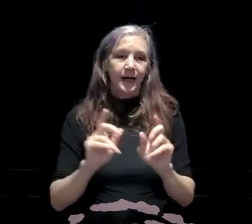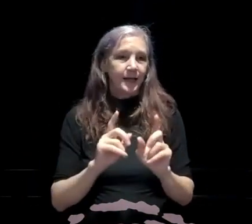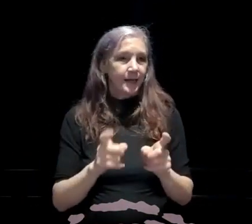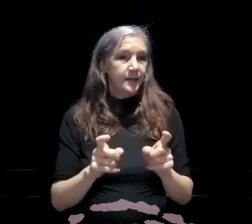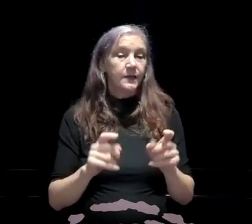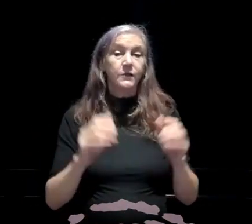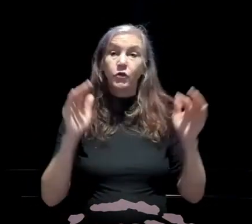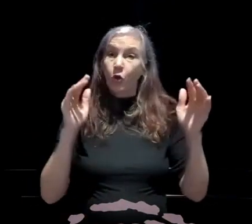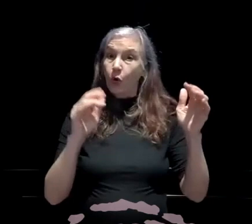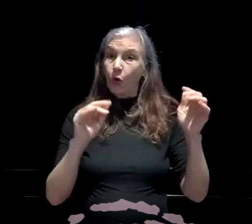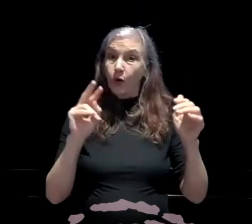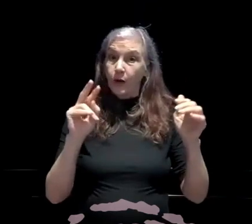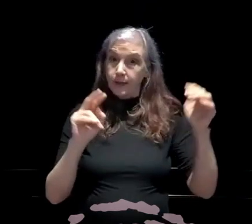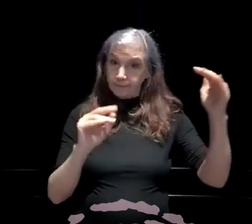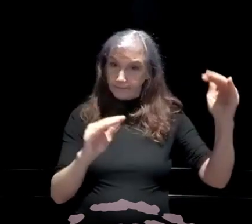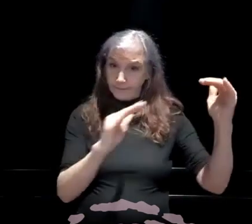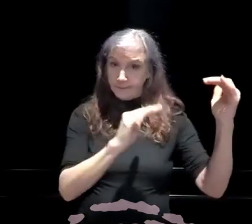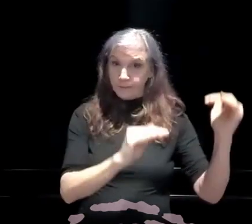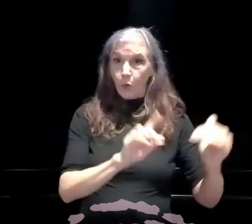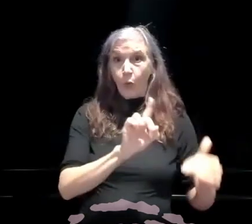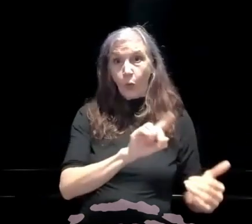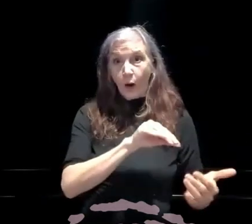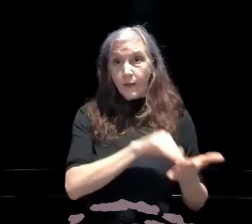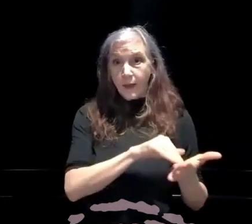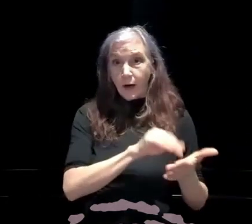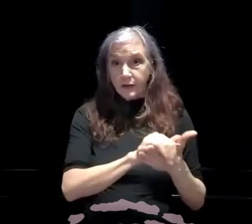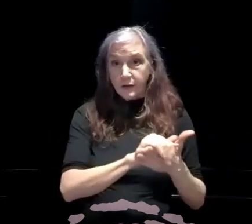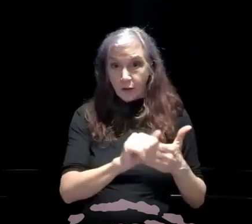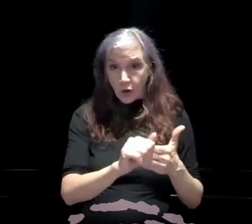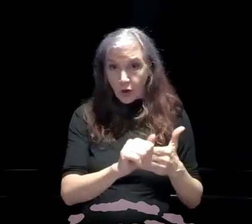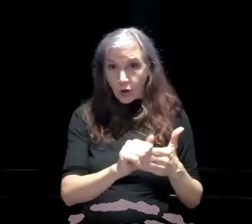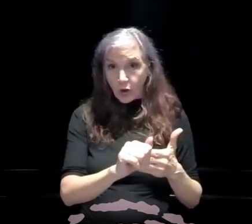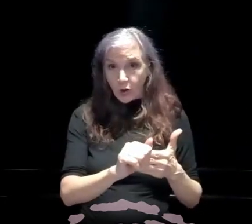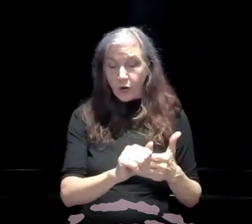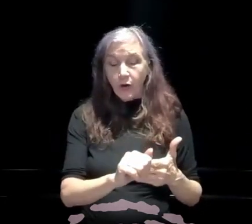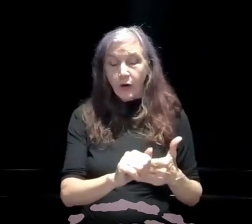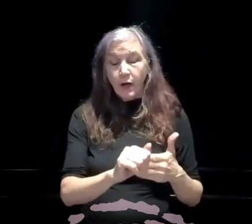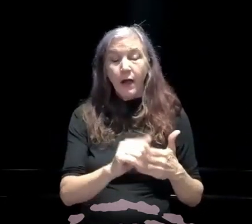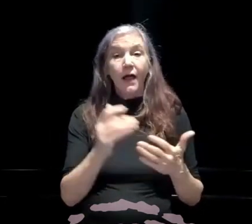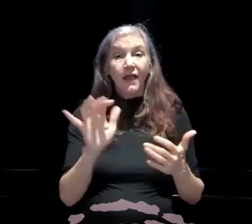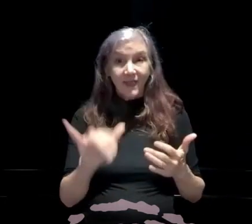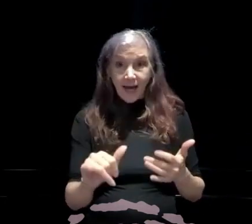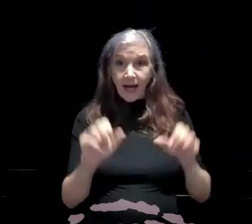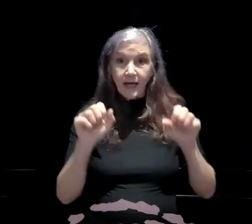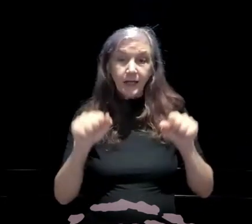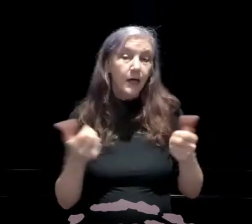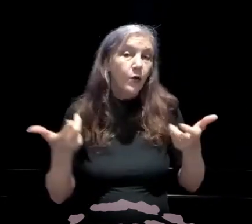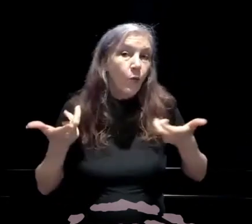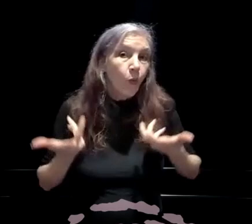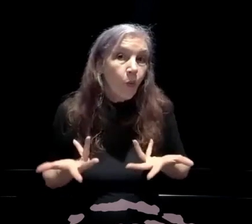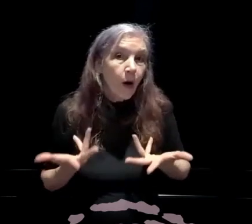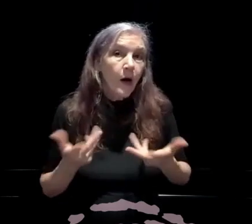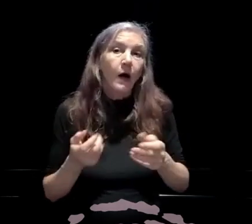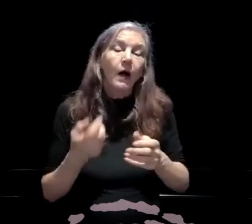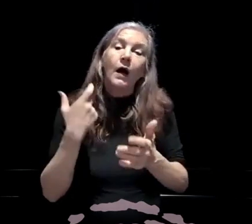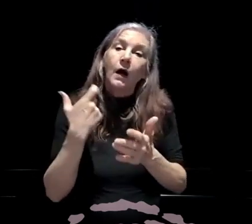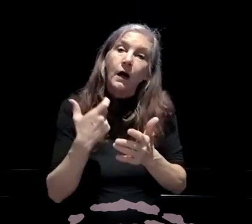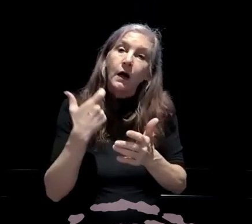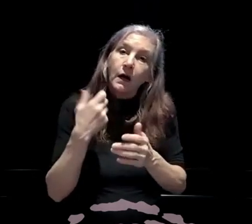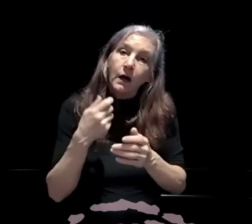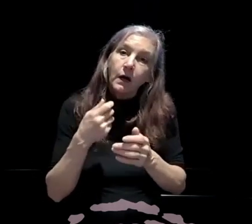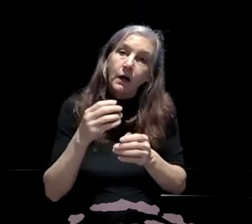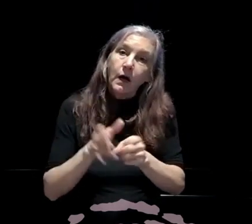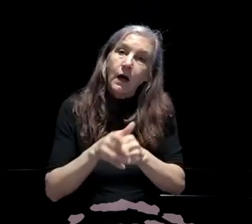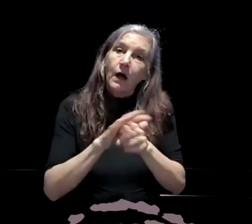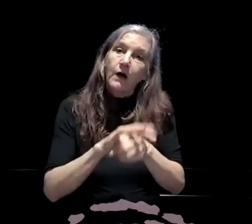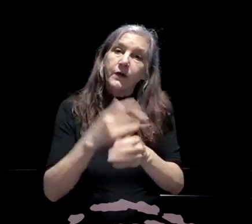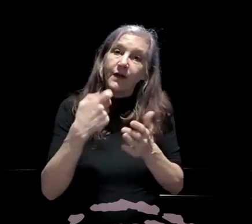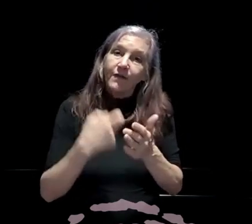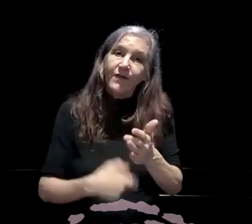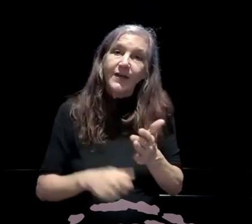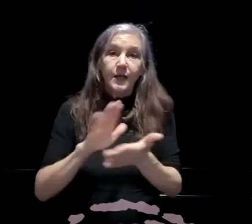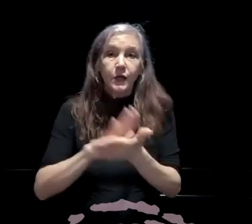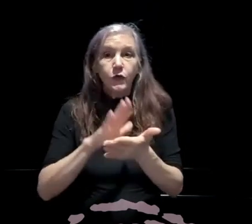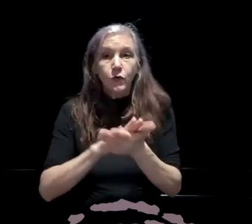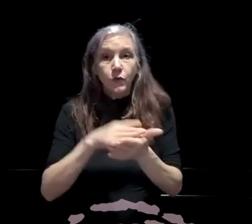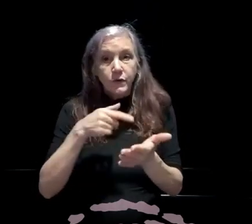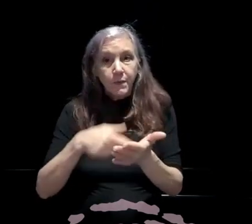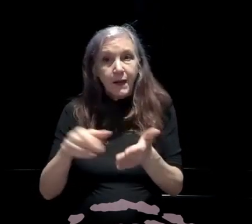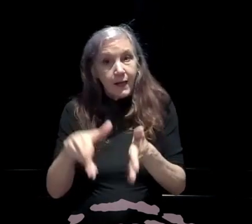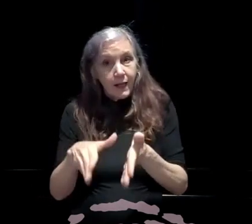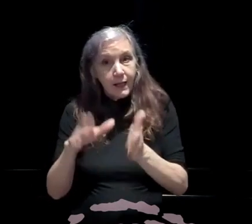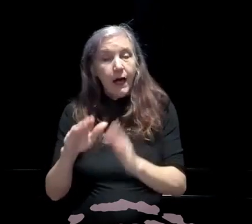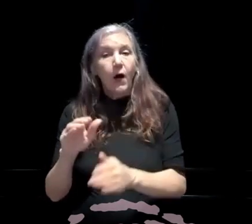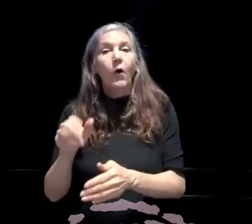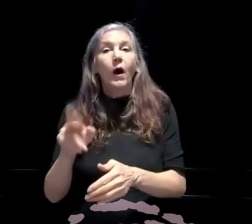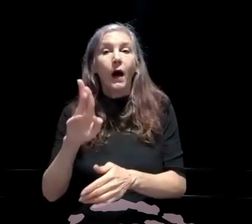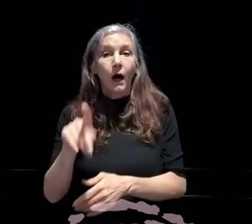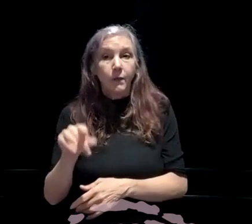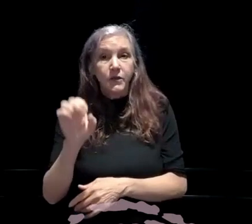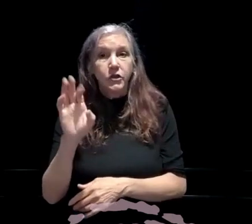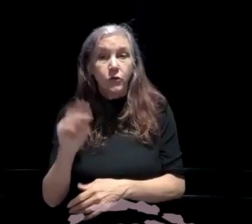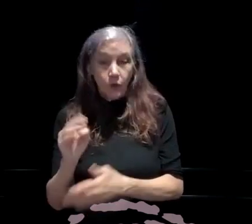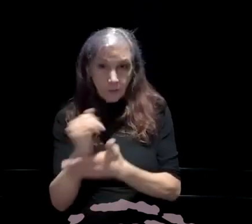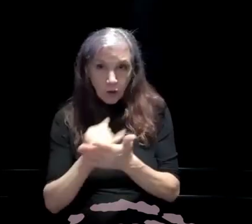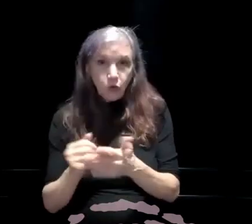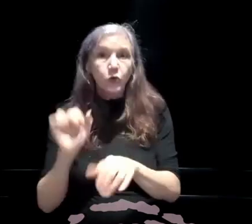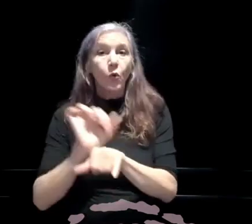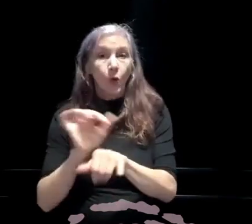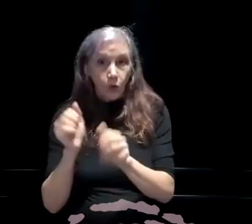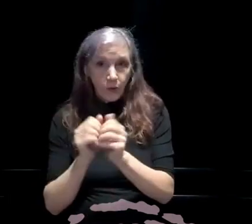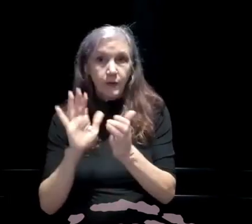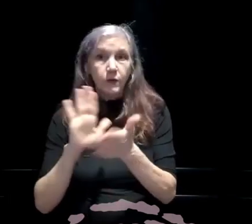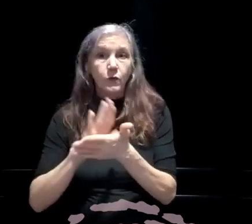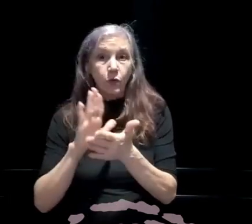Folks our next level here in the room is going to be $1,000 and a gift of $1,000 could cover the fee that schools pay allowing upstream arts to work with a school with limited resources.